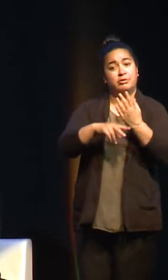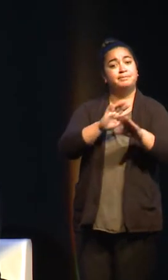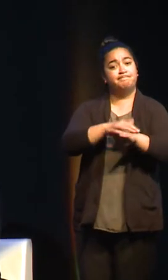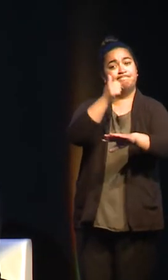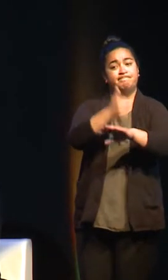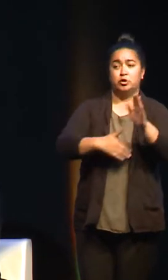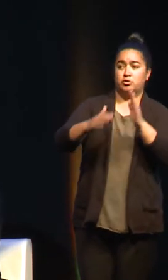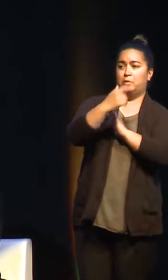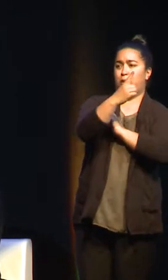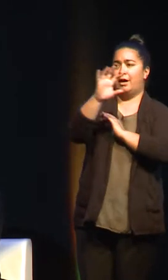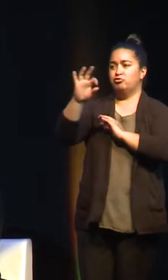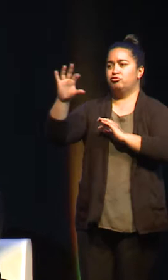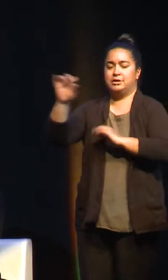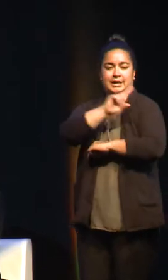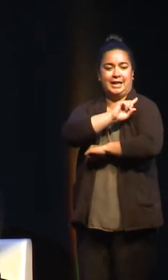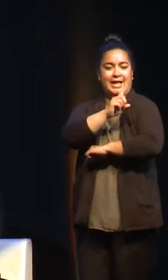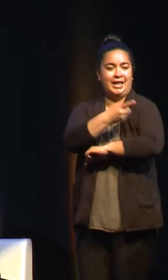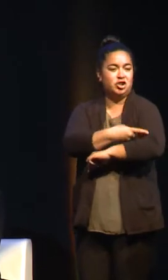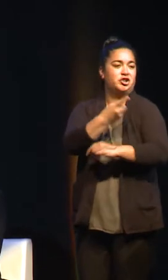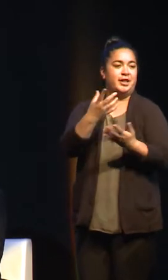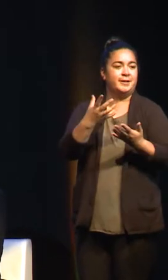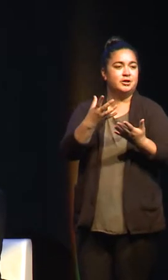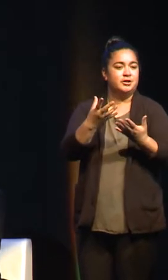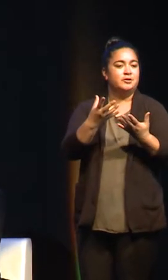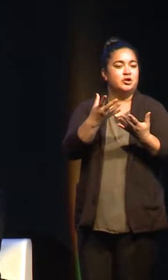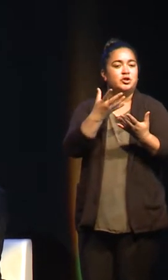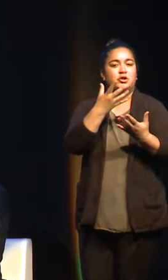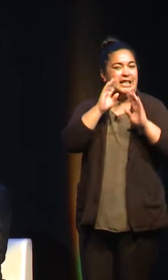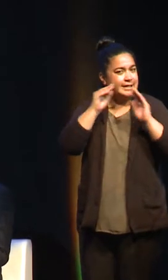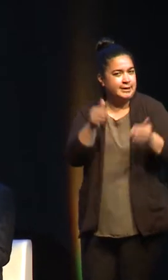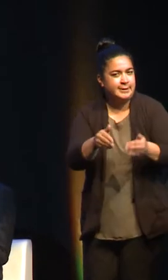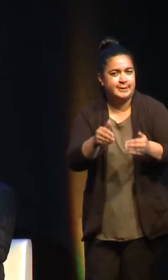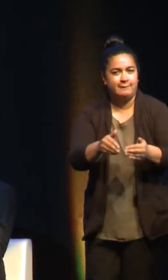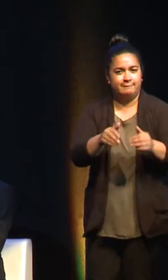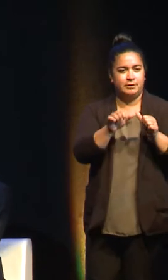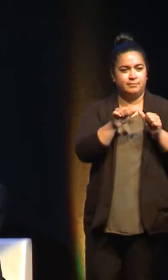most energy intensive businesses, and are across sectors of you know Heavy Industries,